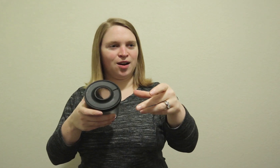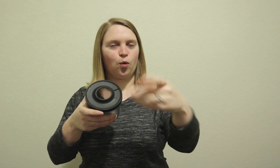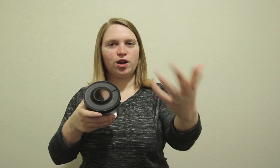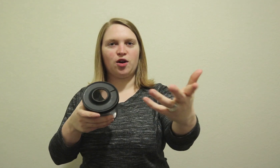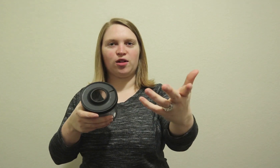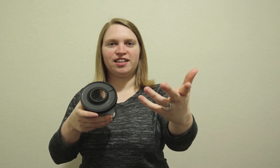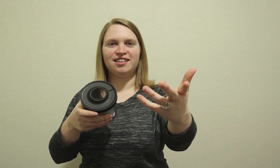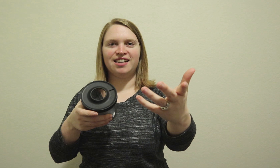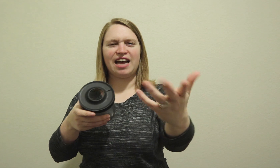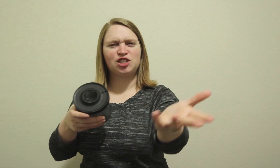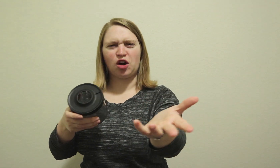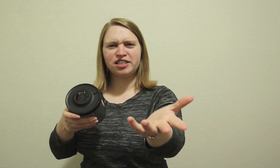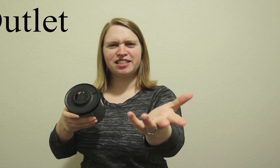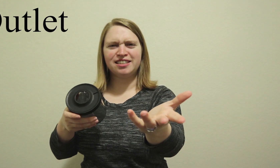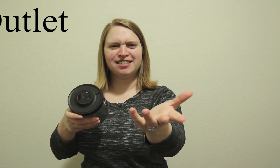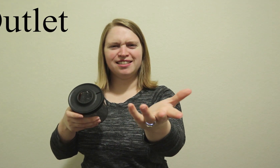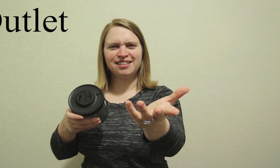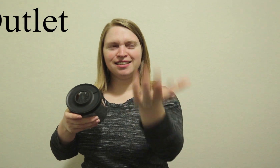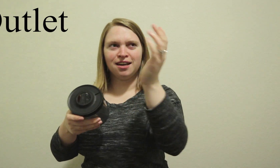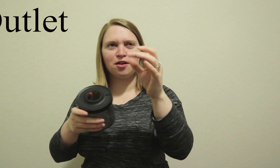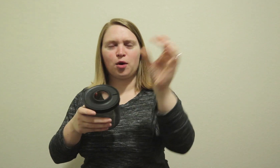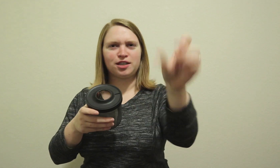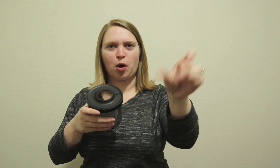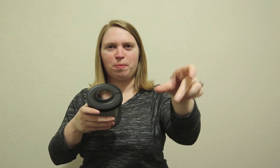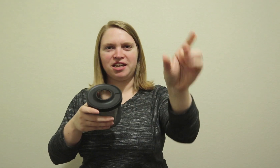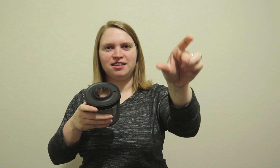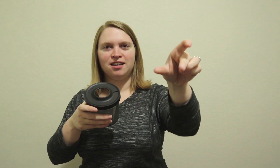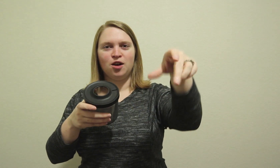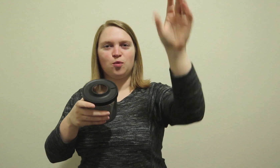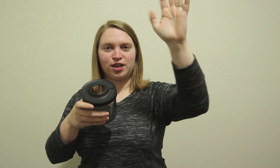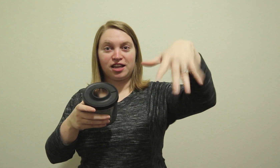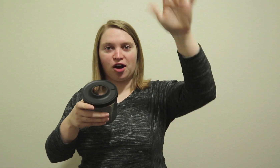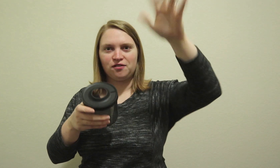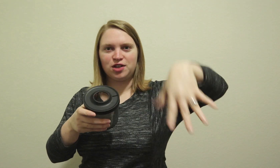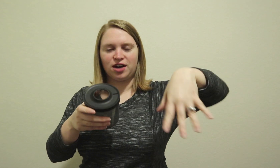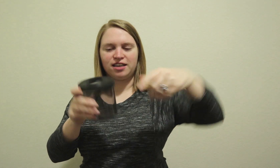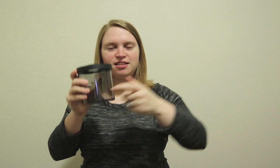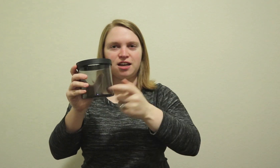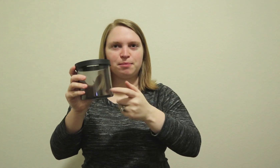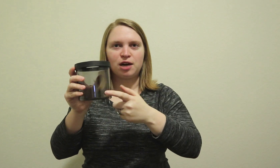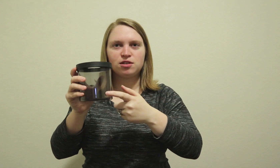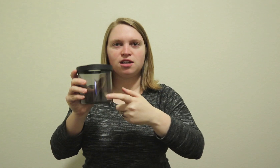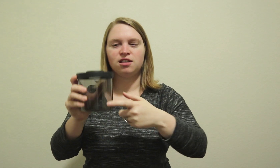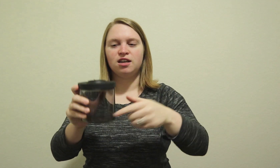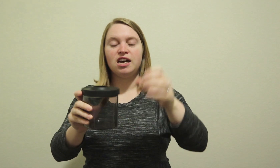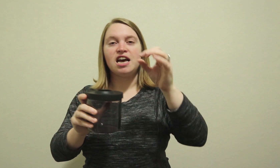What do you call it? Exhaust? Or opening where the coffee grinds come out